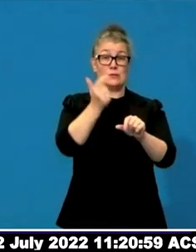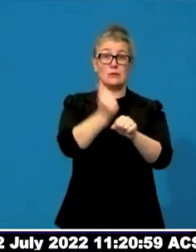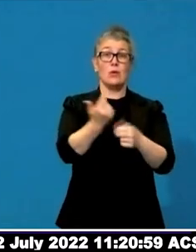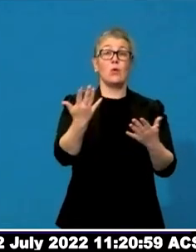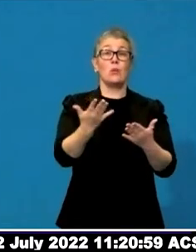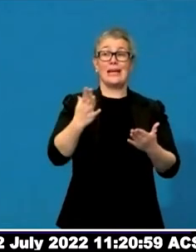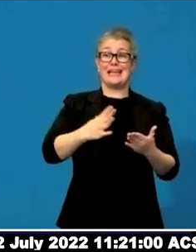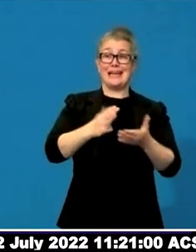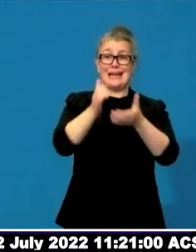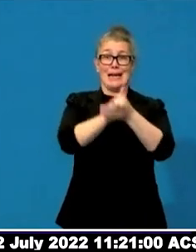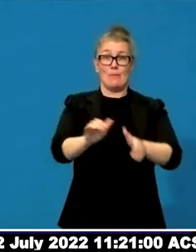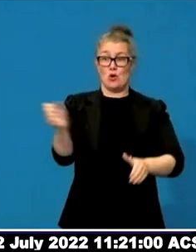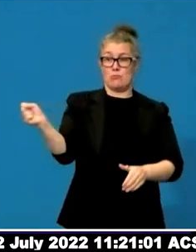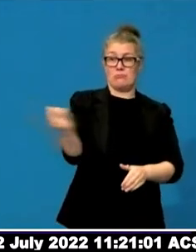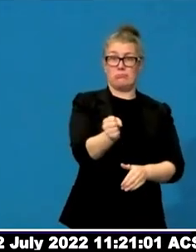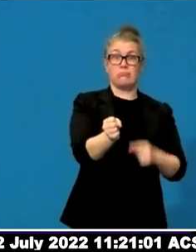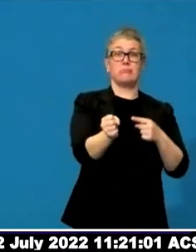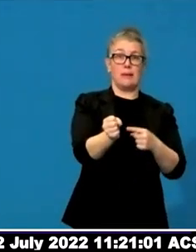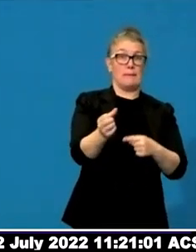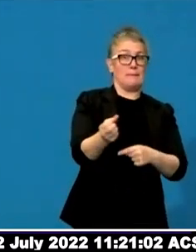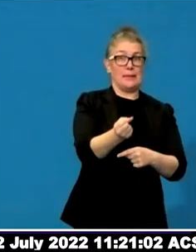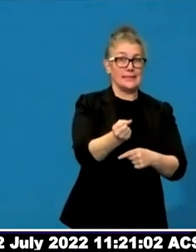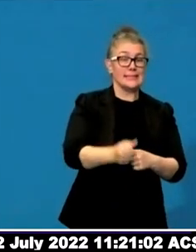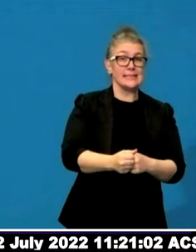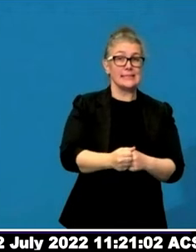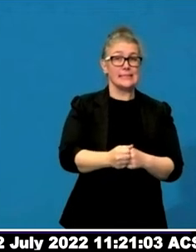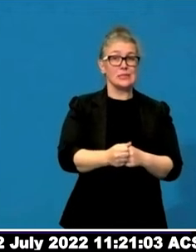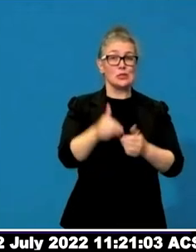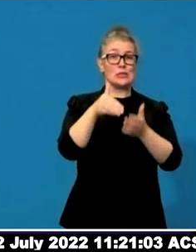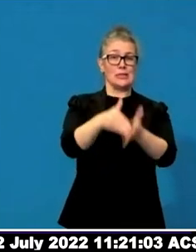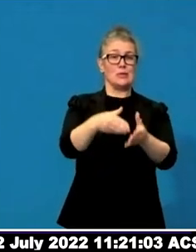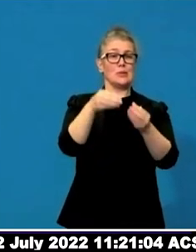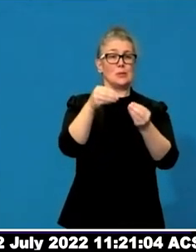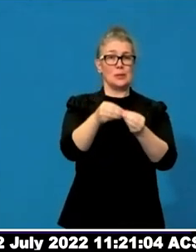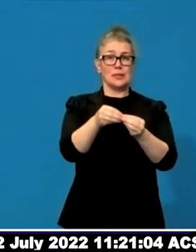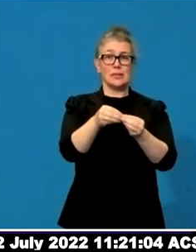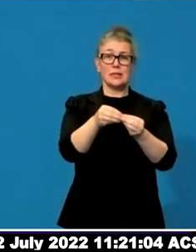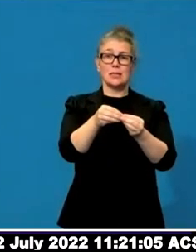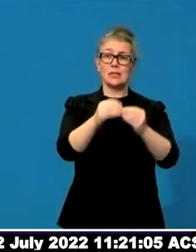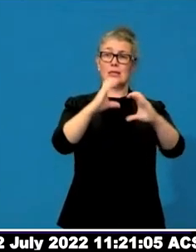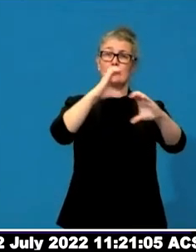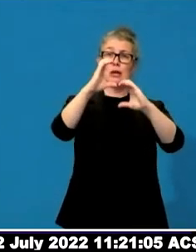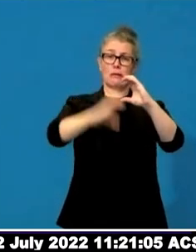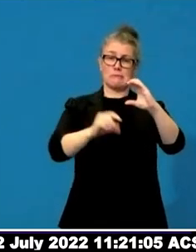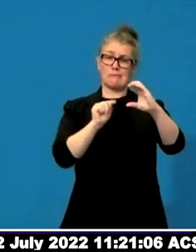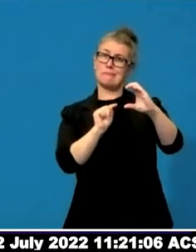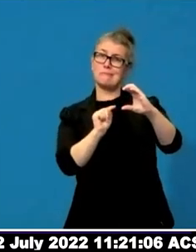is required to help overcome that communication barrier